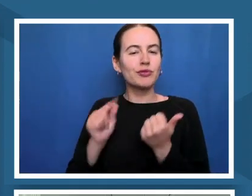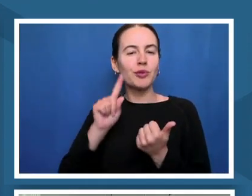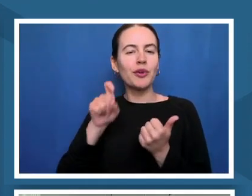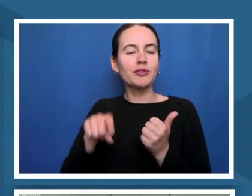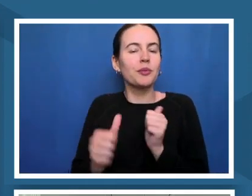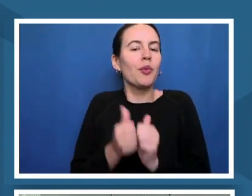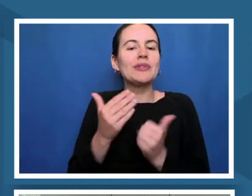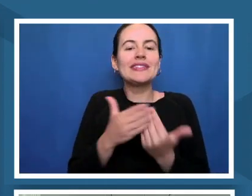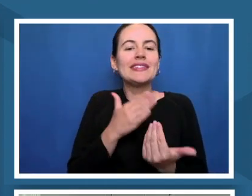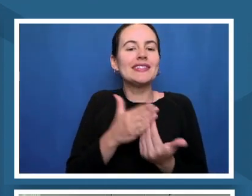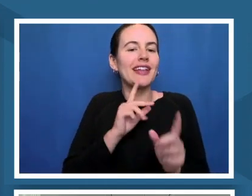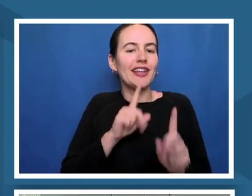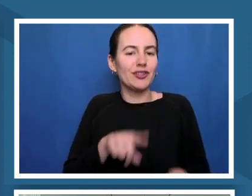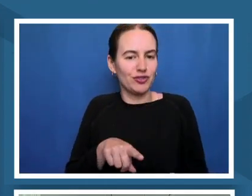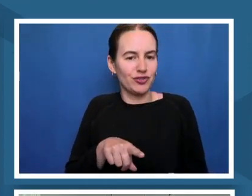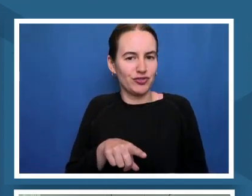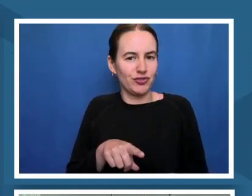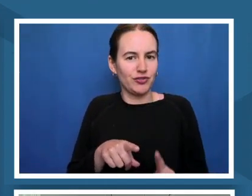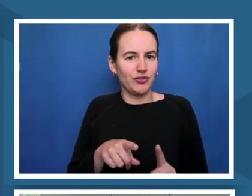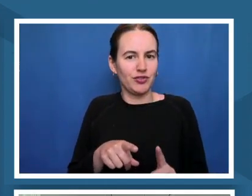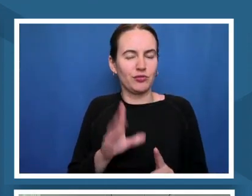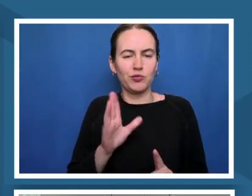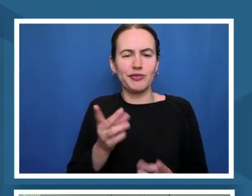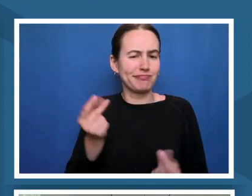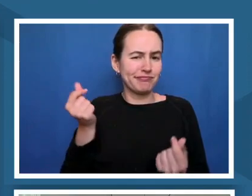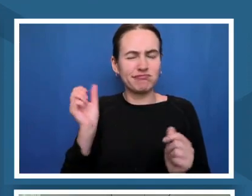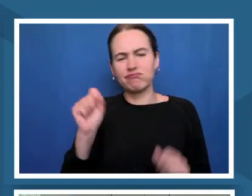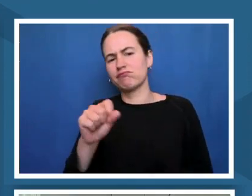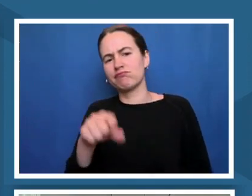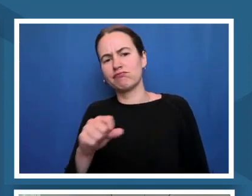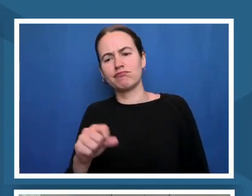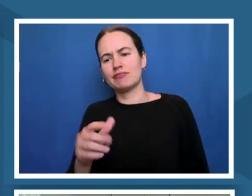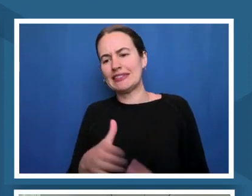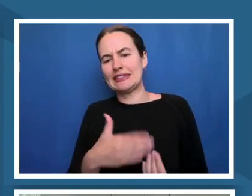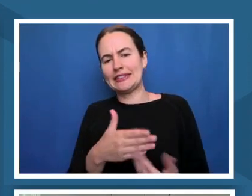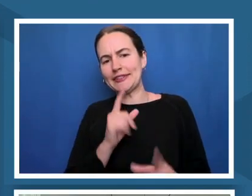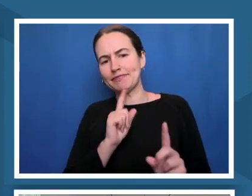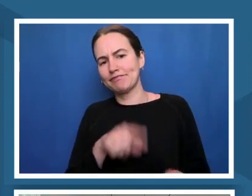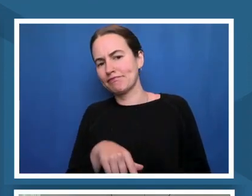which one would be just like a snap yup i can tell you that